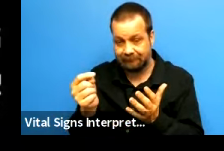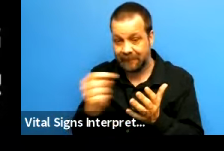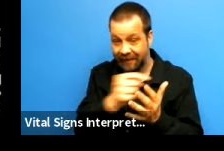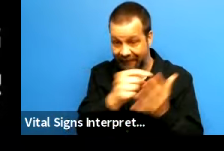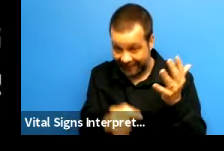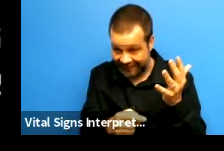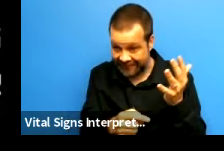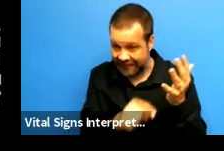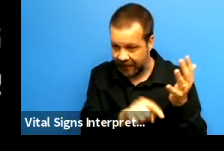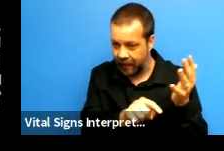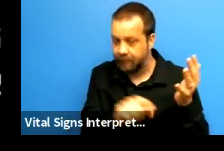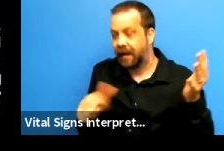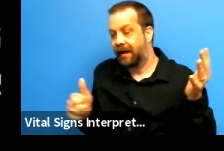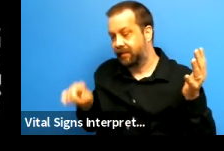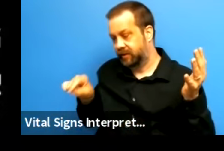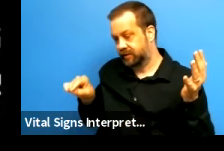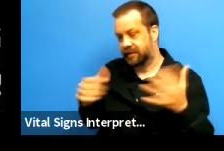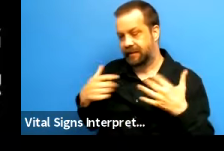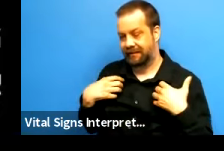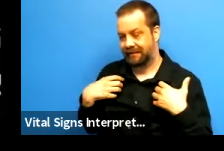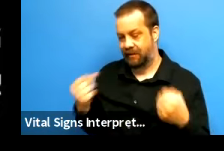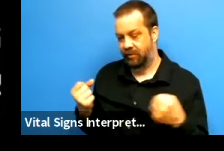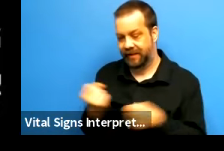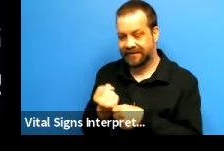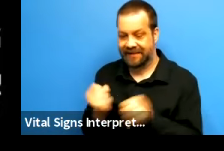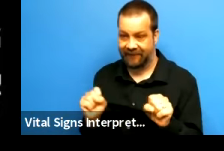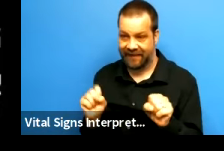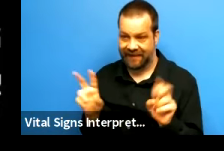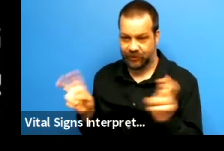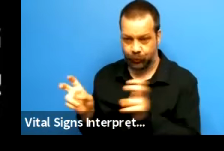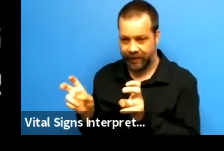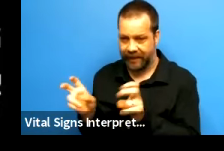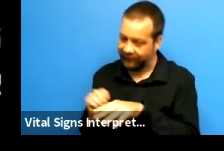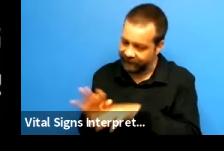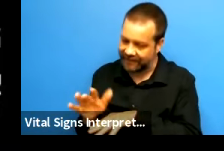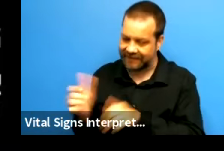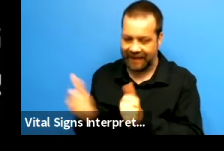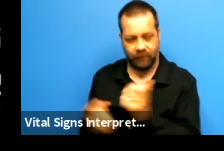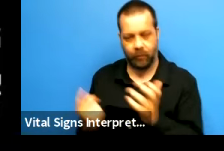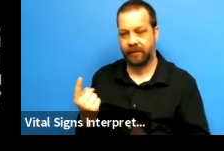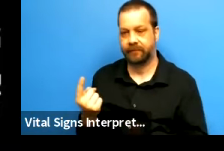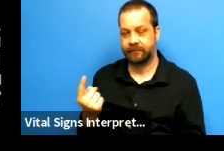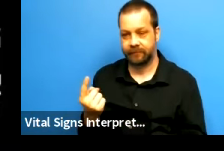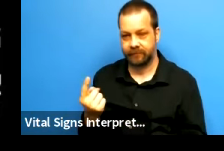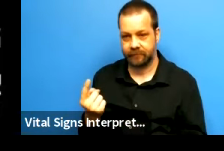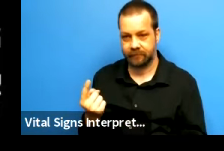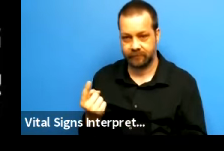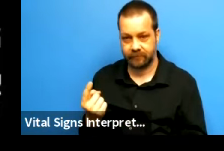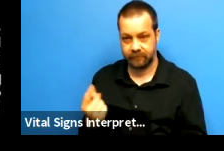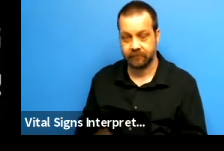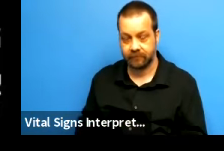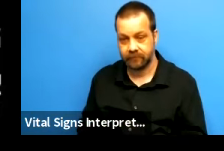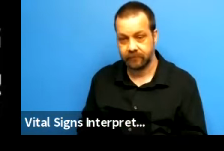is the health and safety issue. People with disabilities can be business owners,